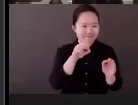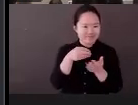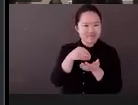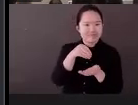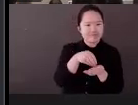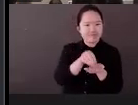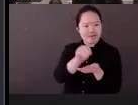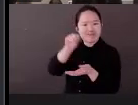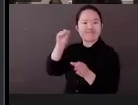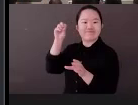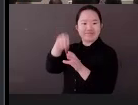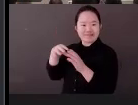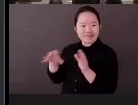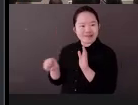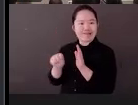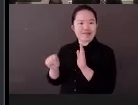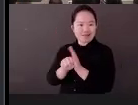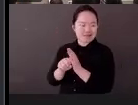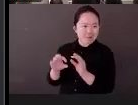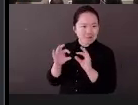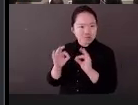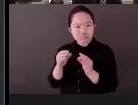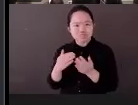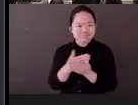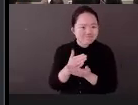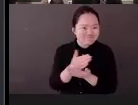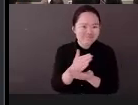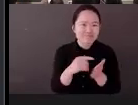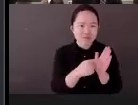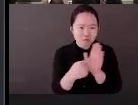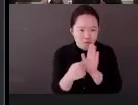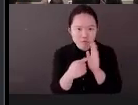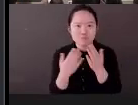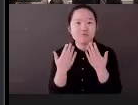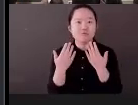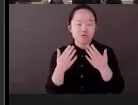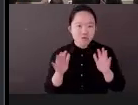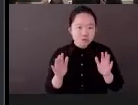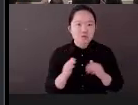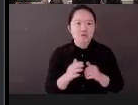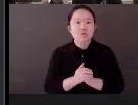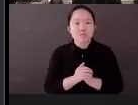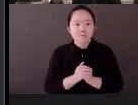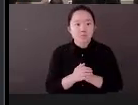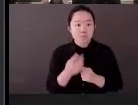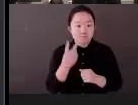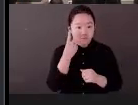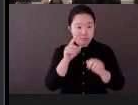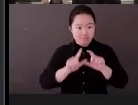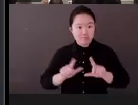the top toolbar area thingy down and then it showed the Stop button and I pressed it.